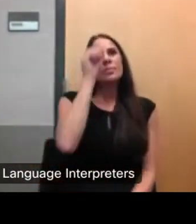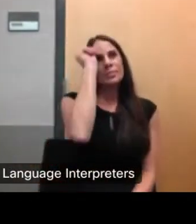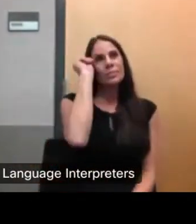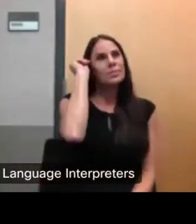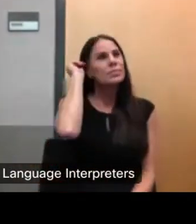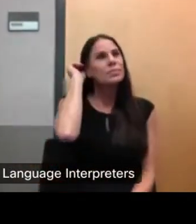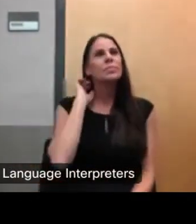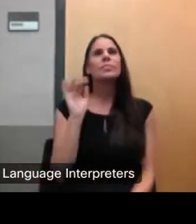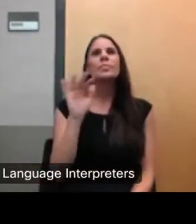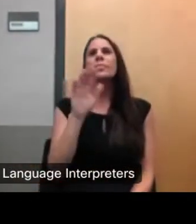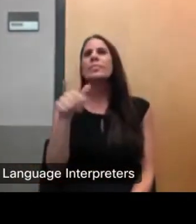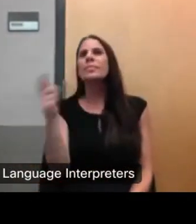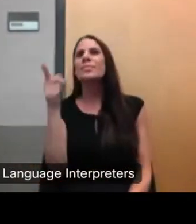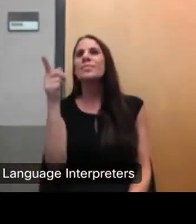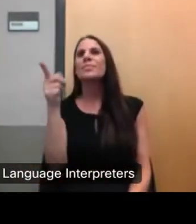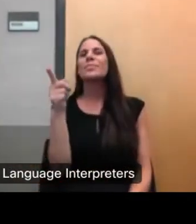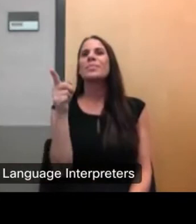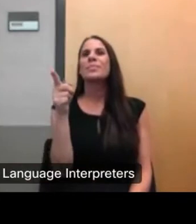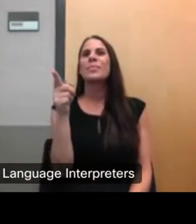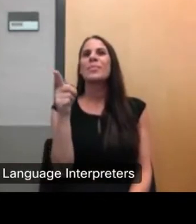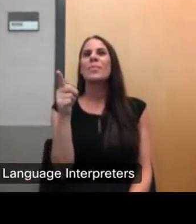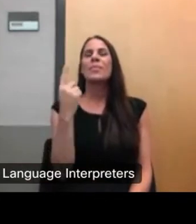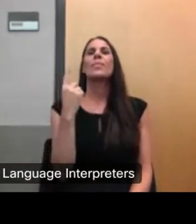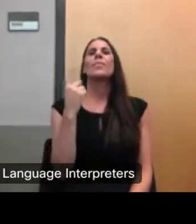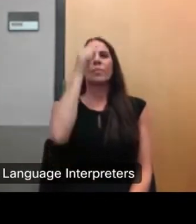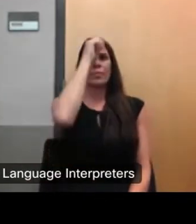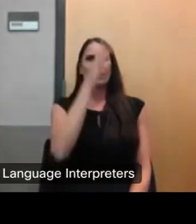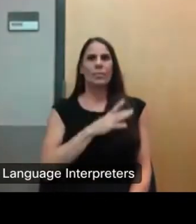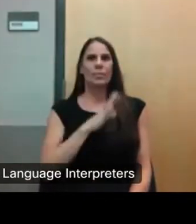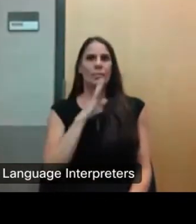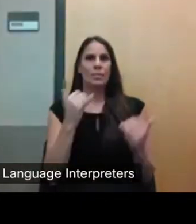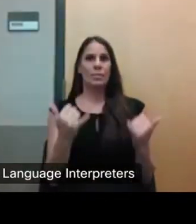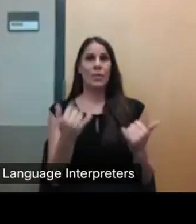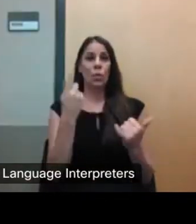needed to go ahead and pop. So, uh, you know, 1 of 1 of our jobs that the partnership that